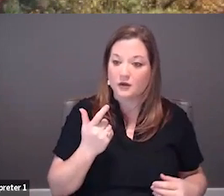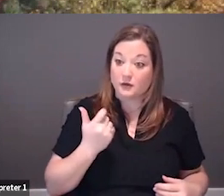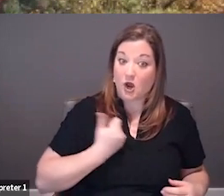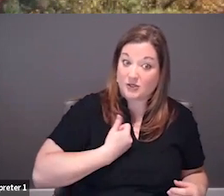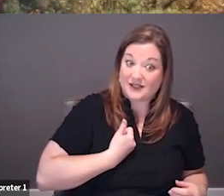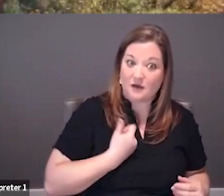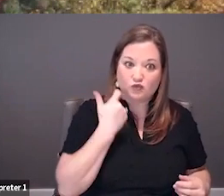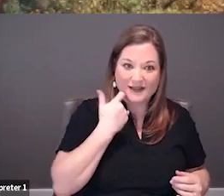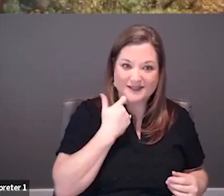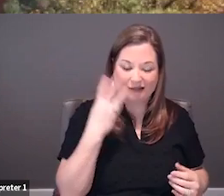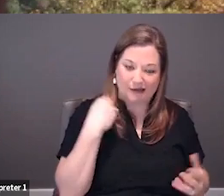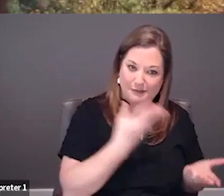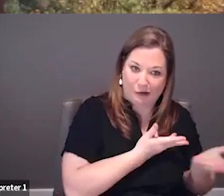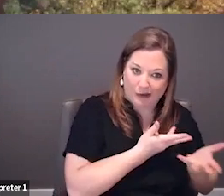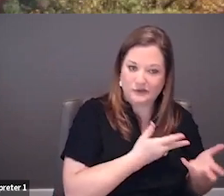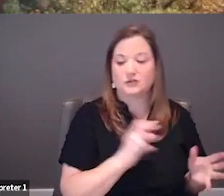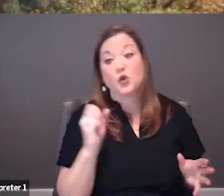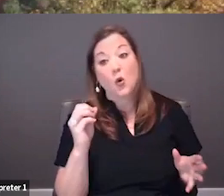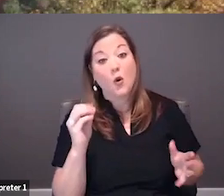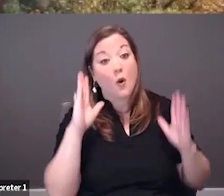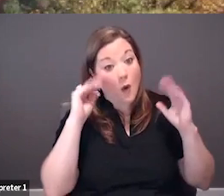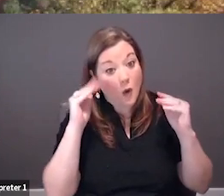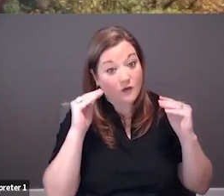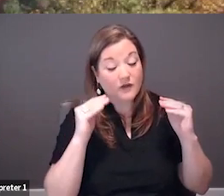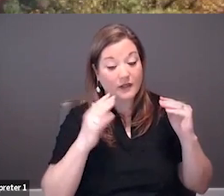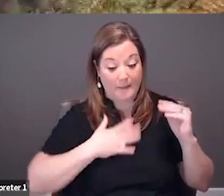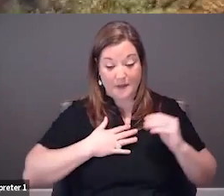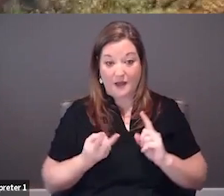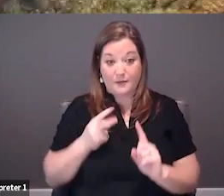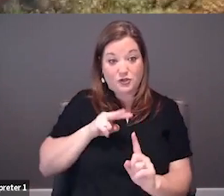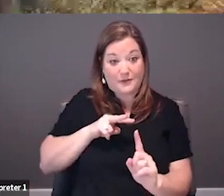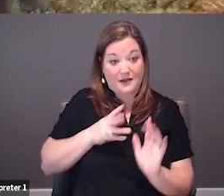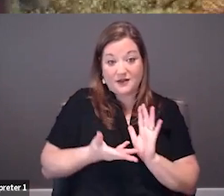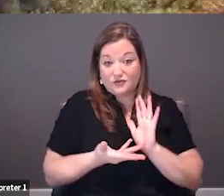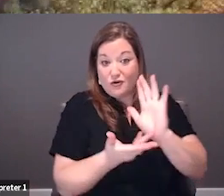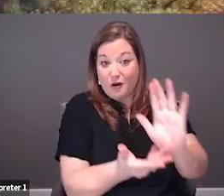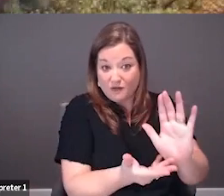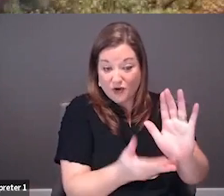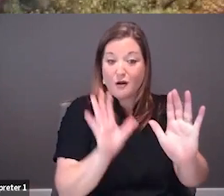Hopefully, the perspective that I can offer is helpful in encouraging